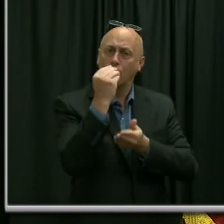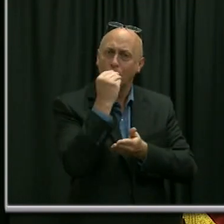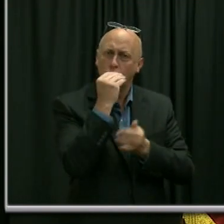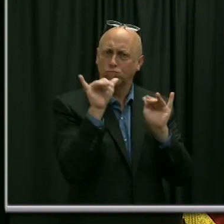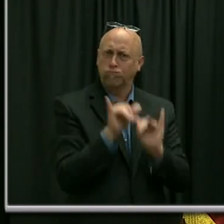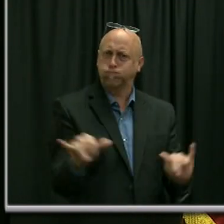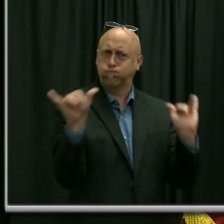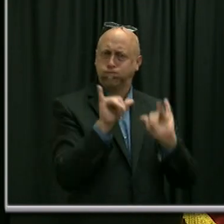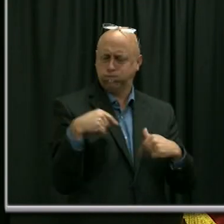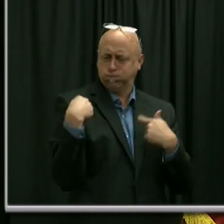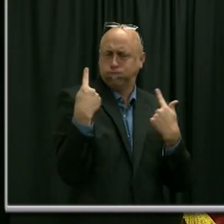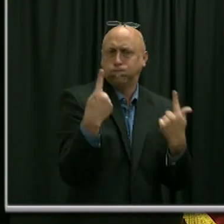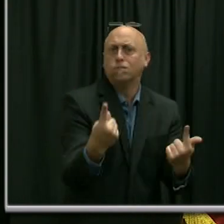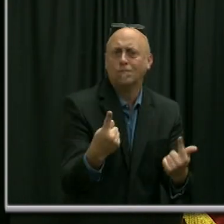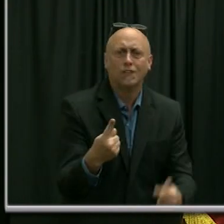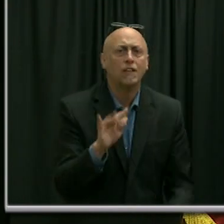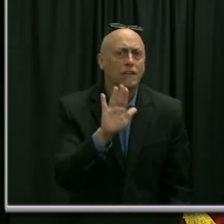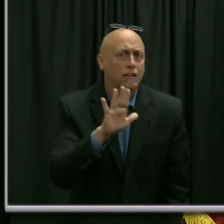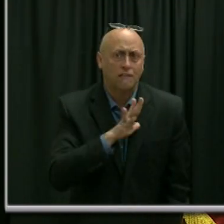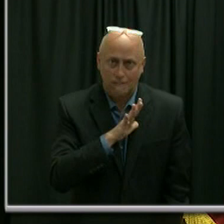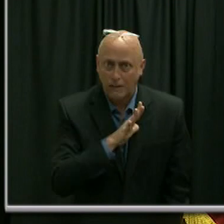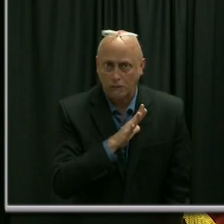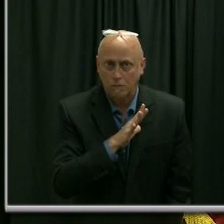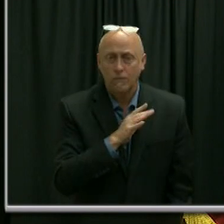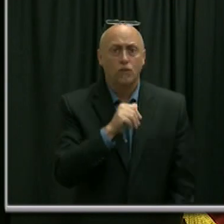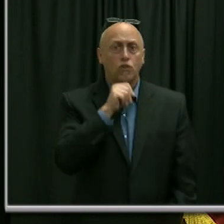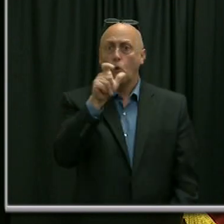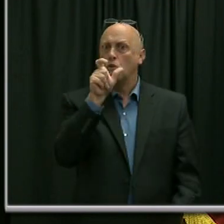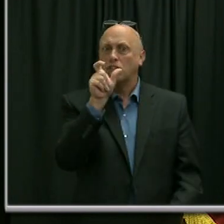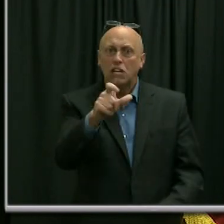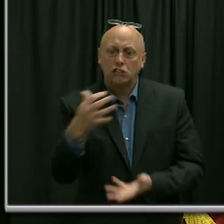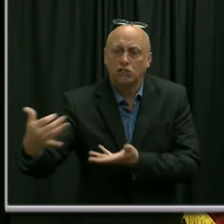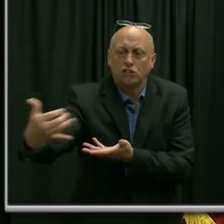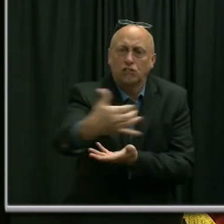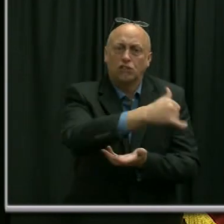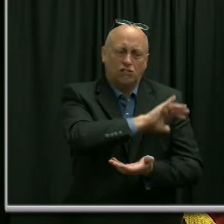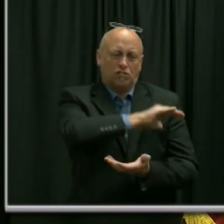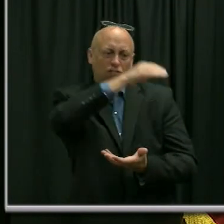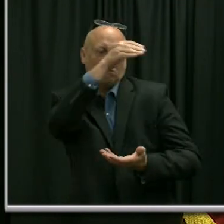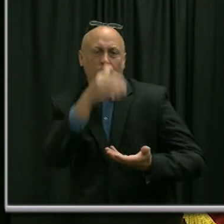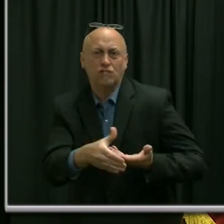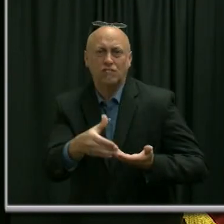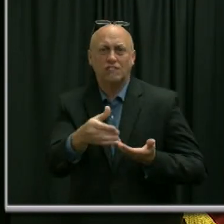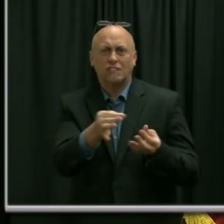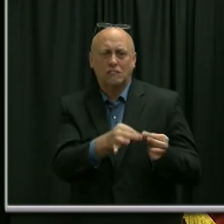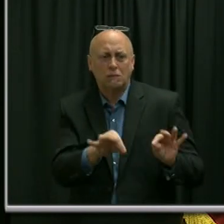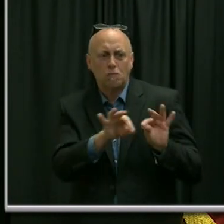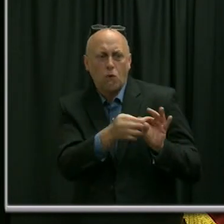SHOPPING FOR YOUR WEEKLY GROCERIES LIKE YOU DO NOW THERE